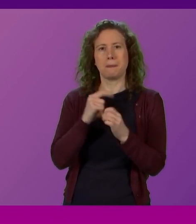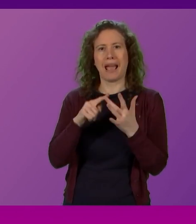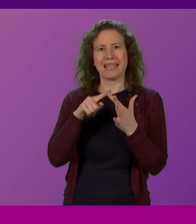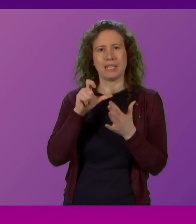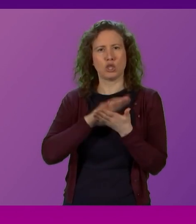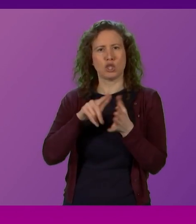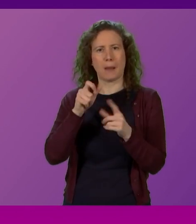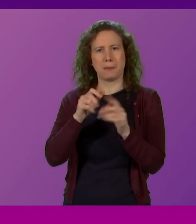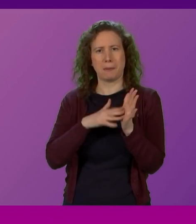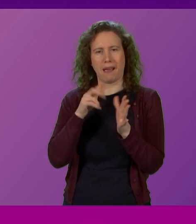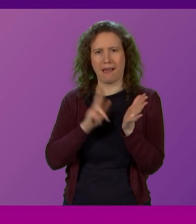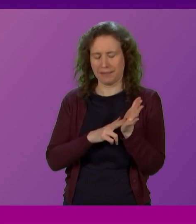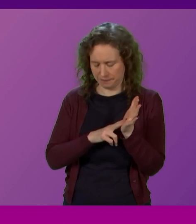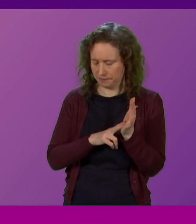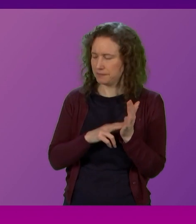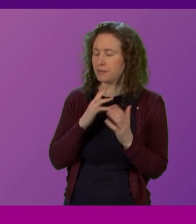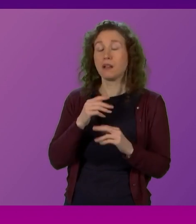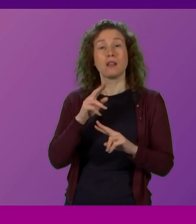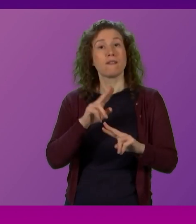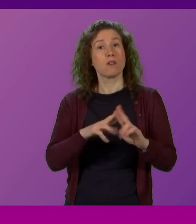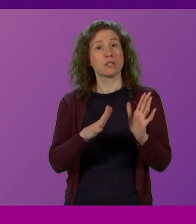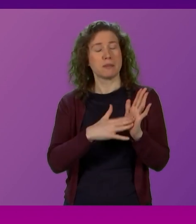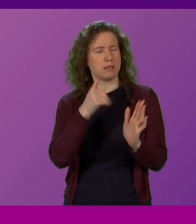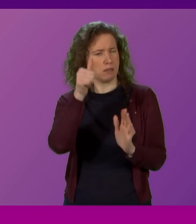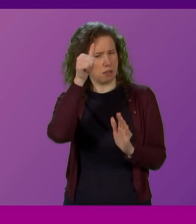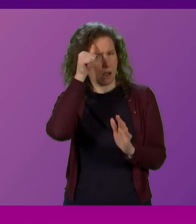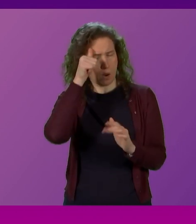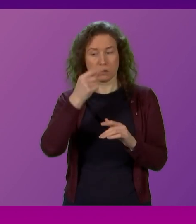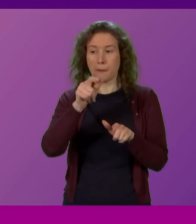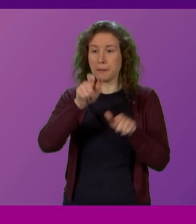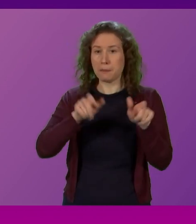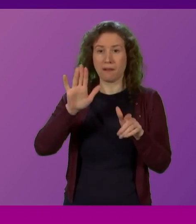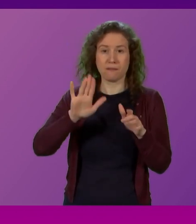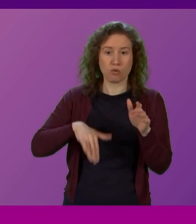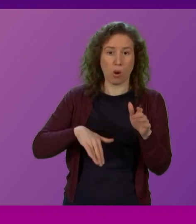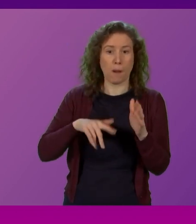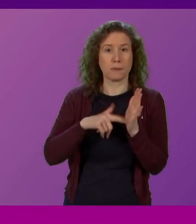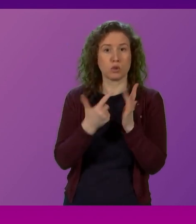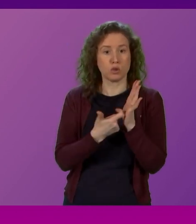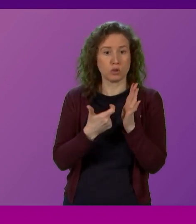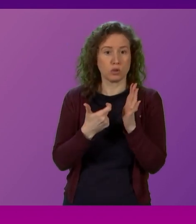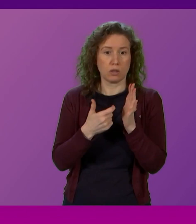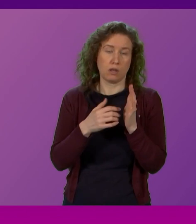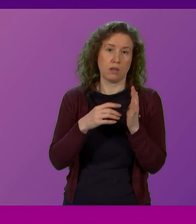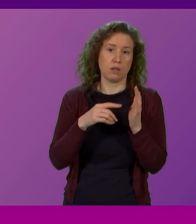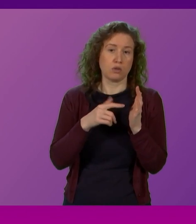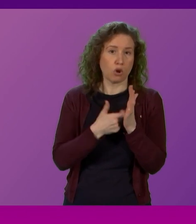The First Minister will be aware that people from Torry and other Aberdeen campaigners are at the Parliament today.